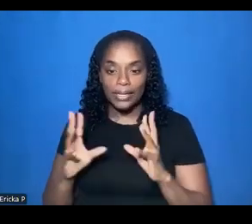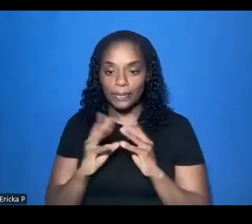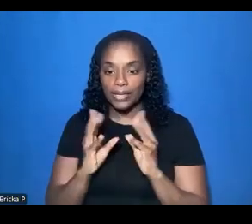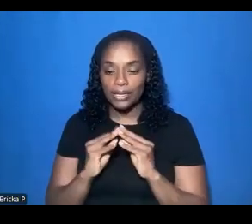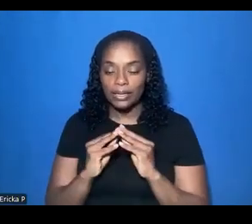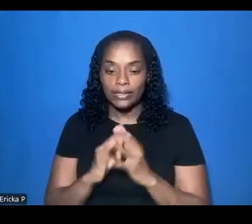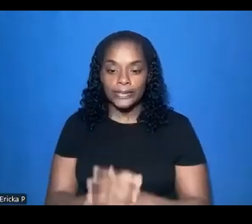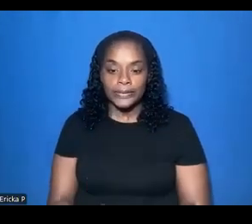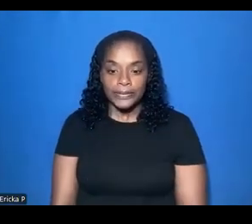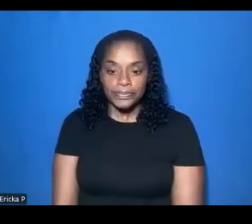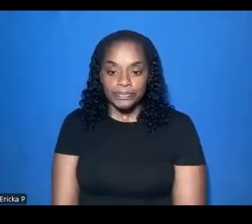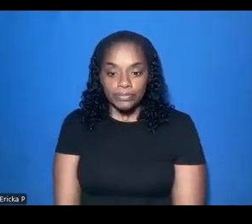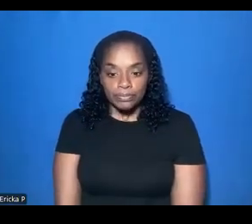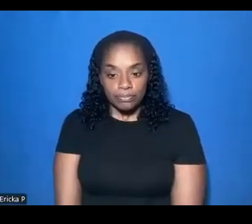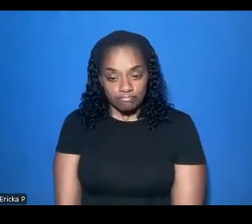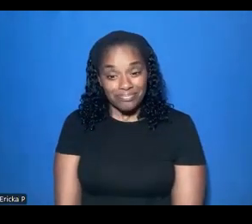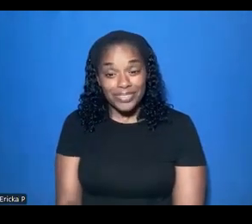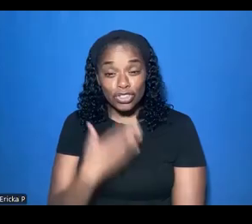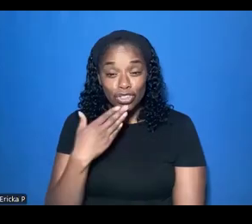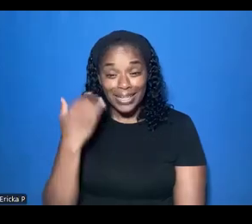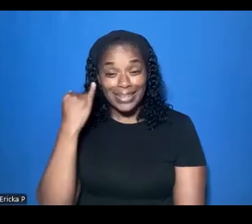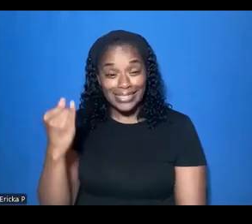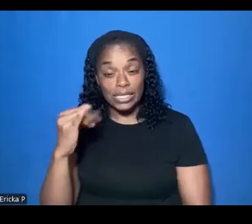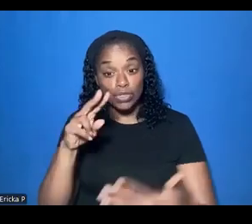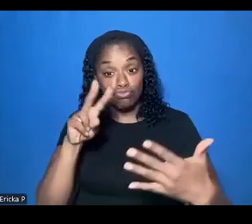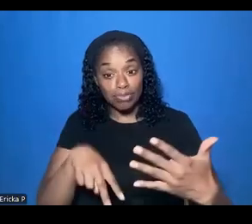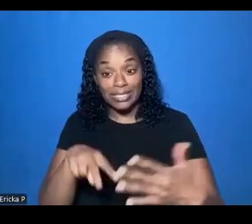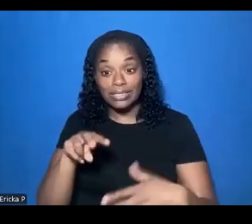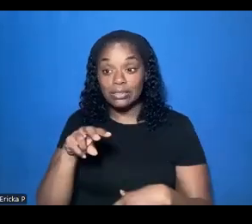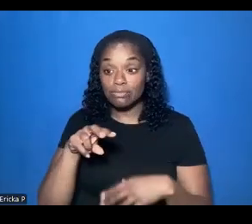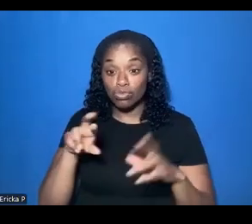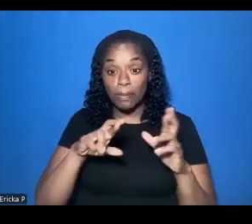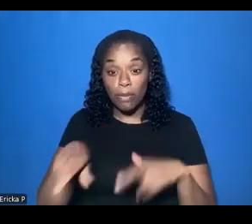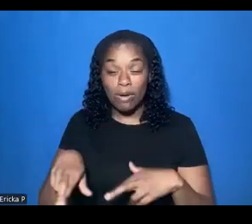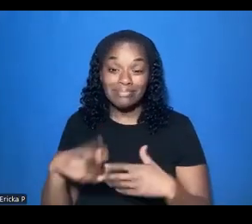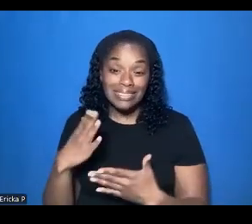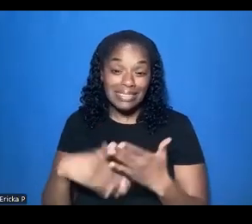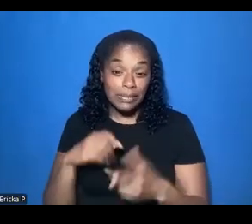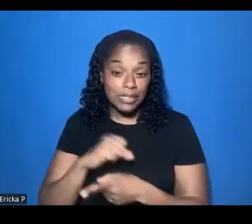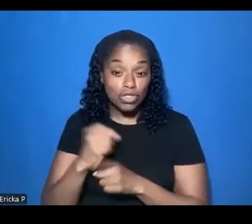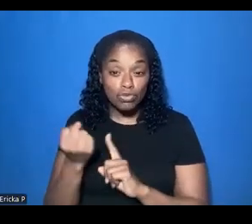It's always good to look at the reports. There have been situations where parents do not agree with the assessments